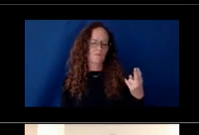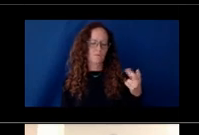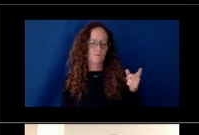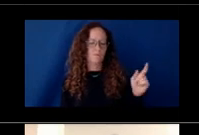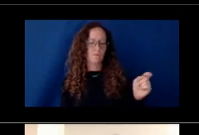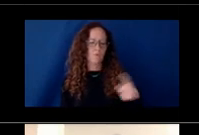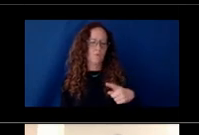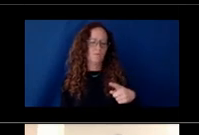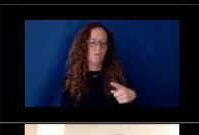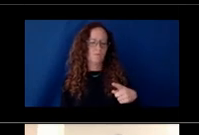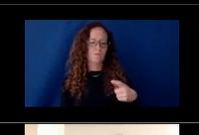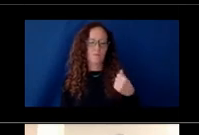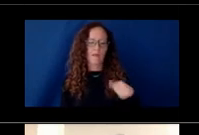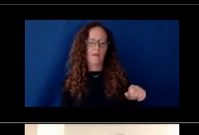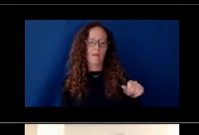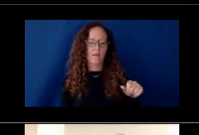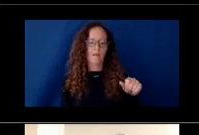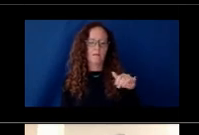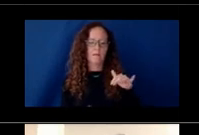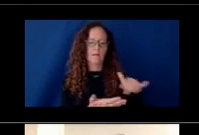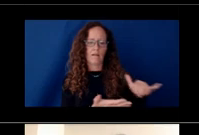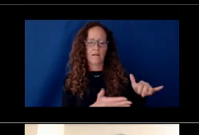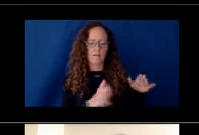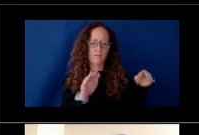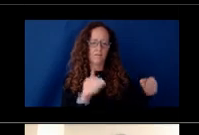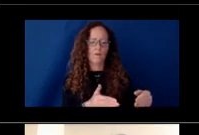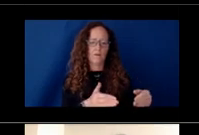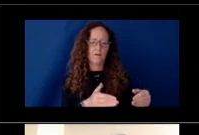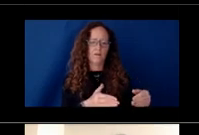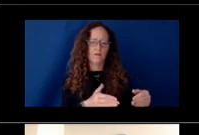are there any studies that have focused on days when poor air quality has compounded